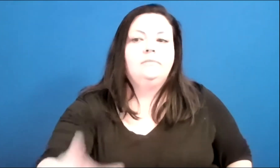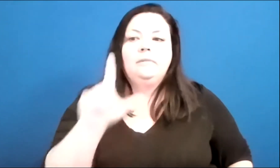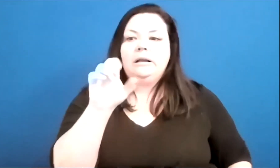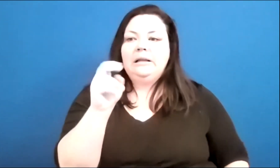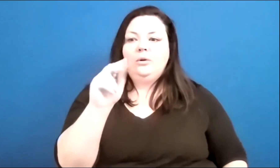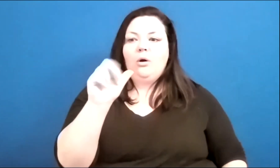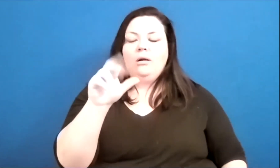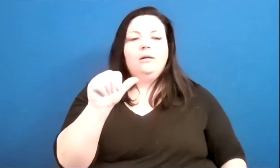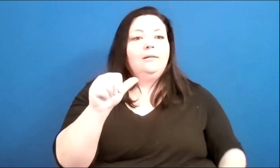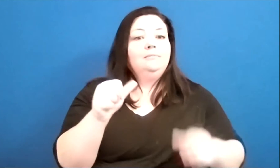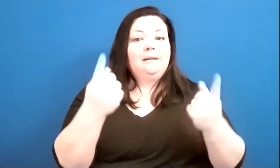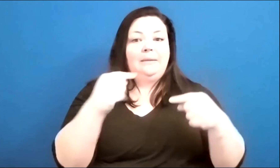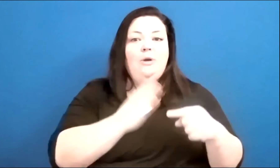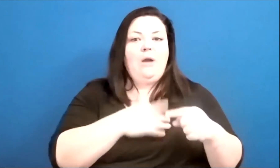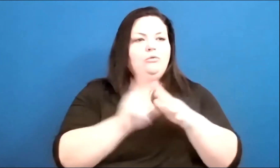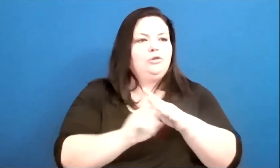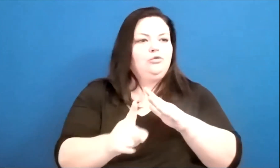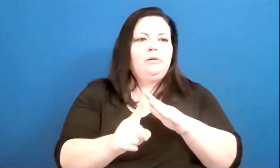we hosted and was a wonderful member of that community.